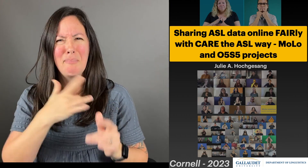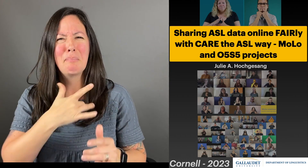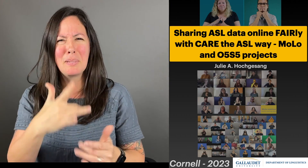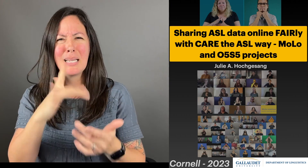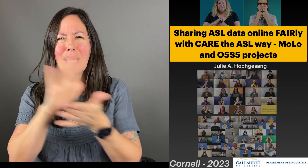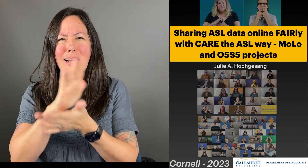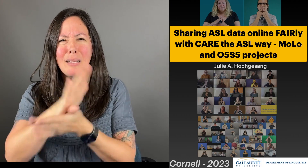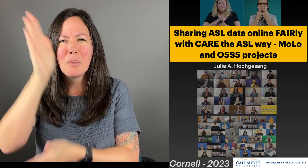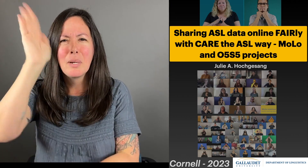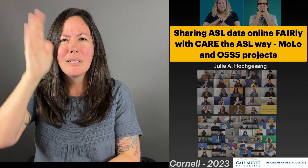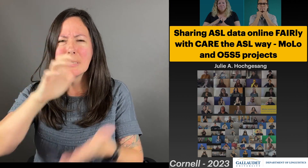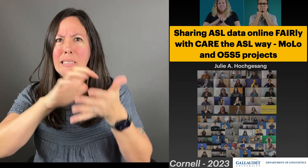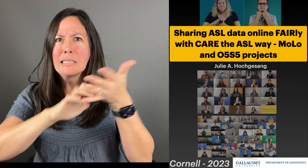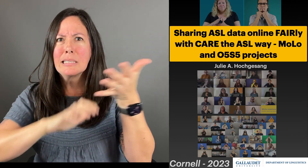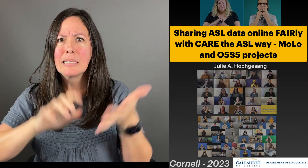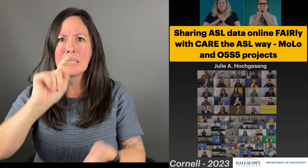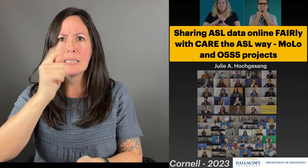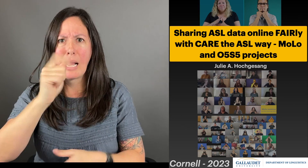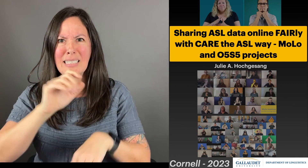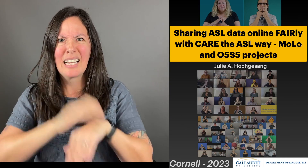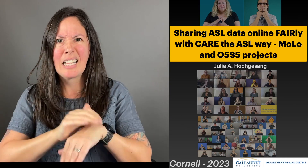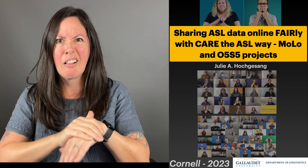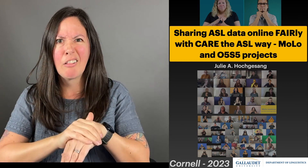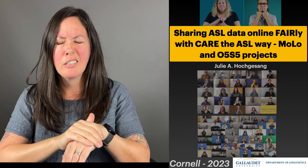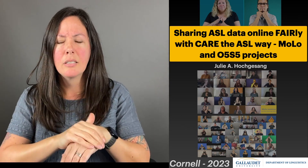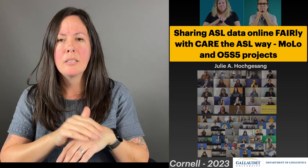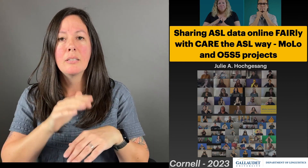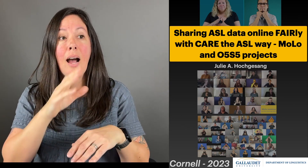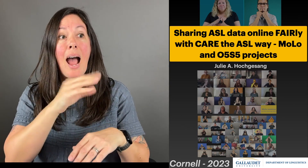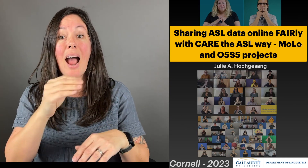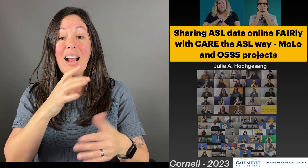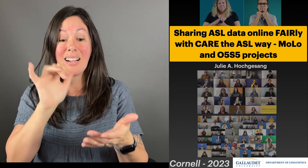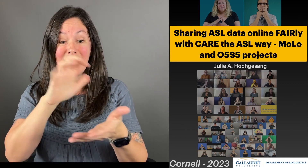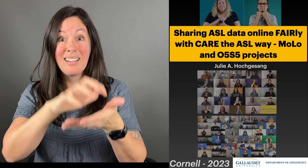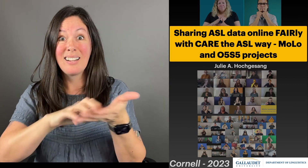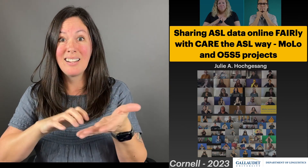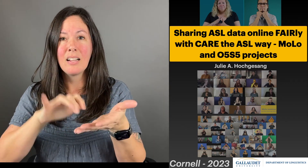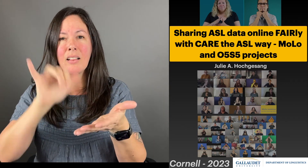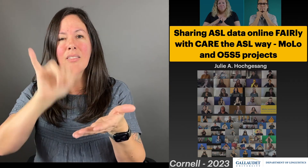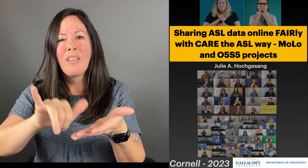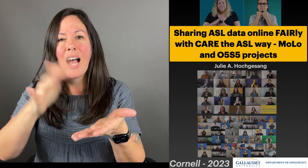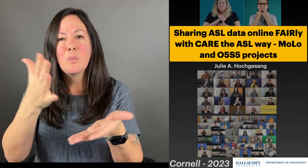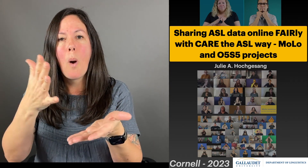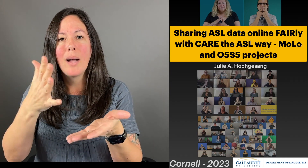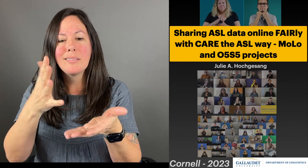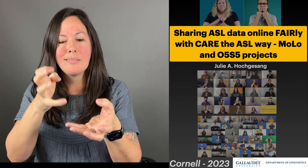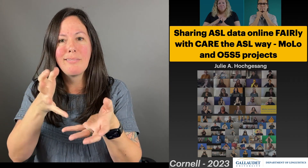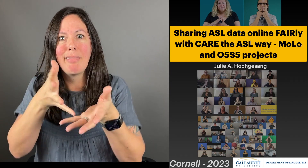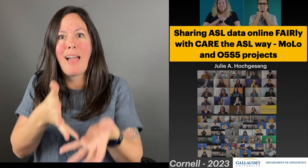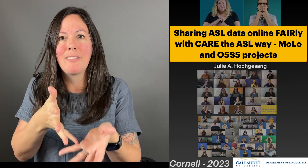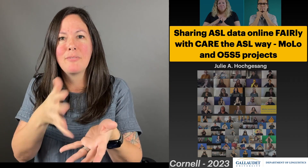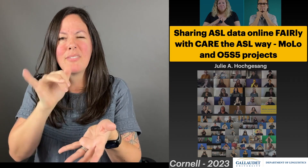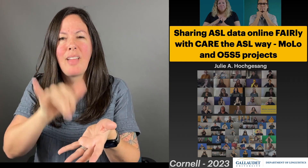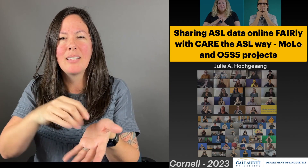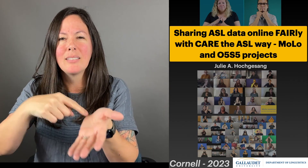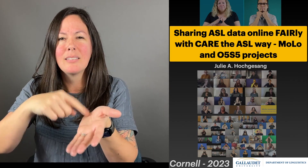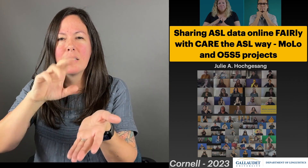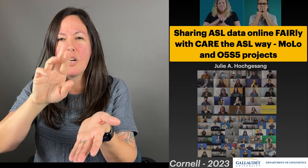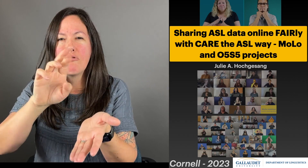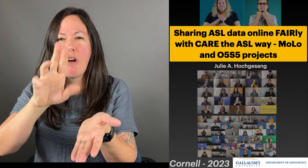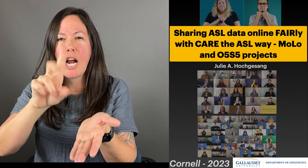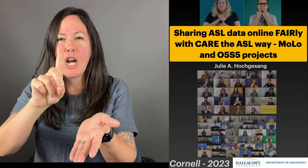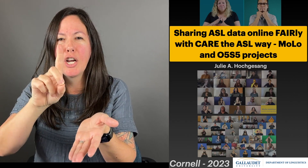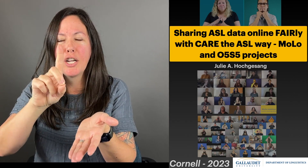I find it odd to see presentations about ASL that are very nonvisual and have a lot of English text.